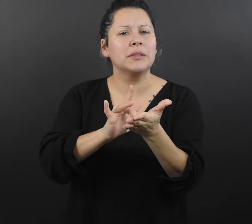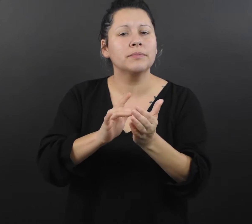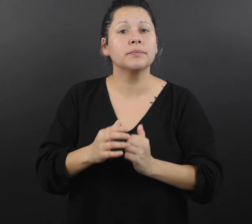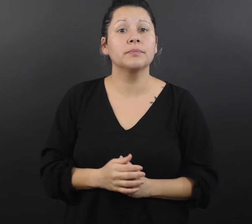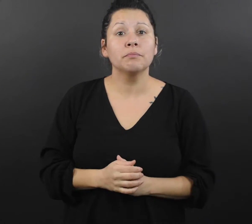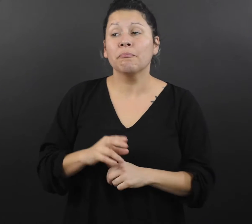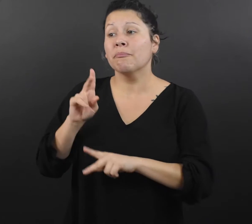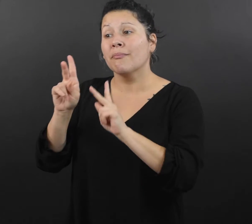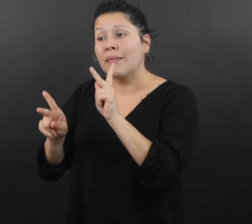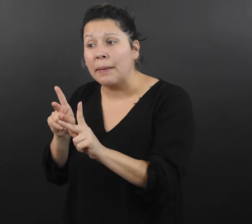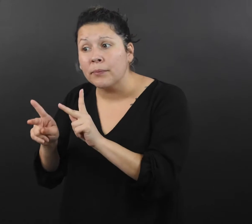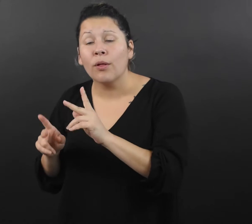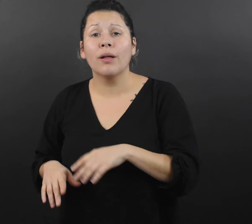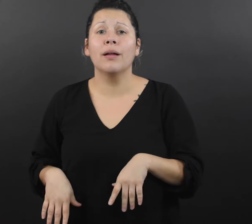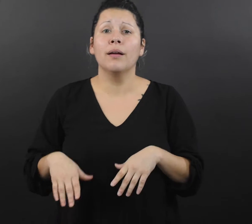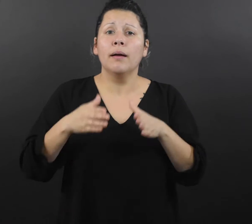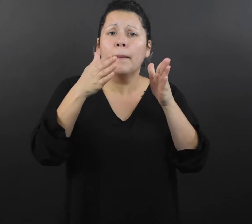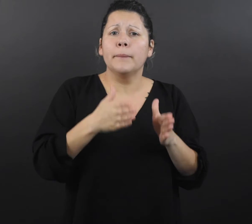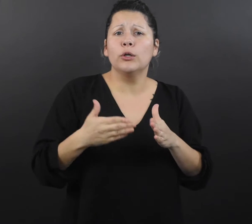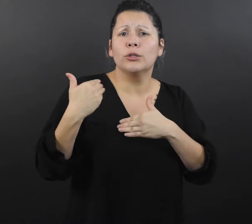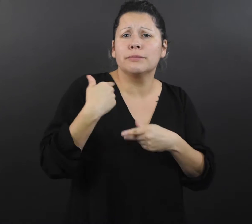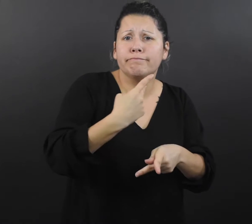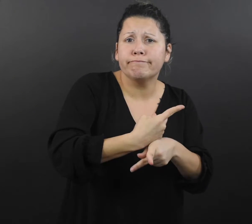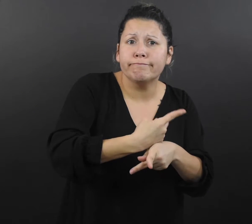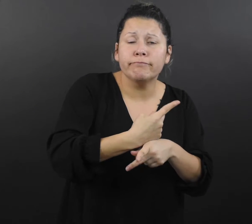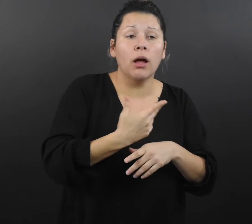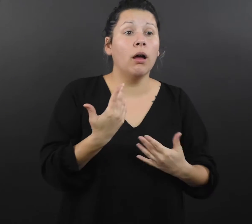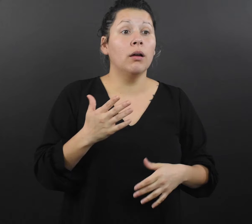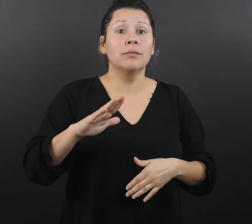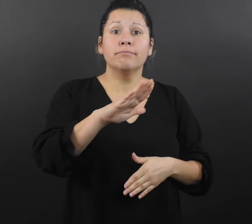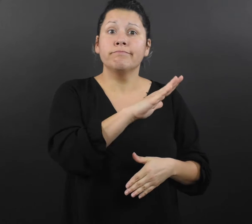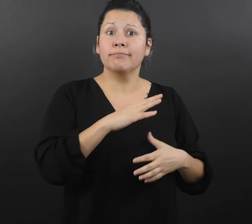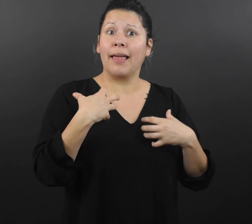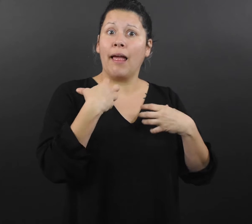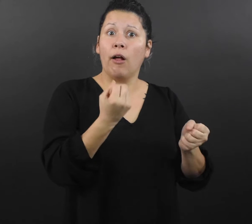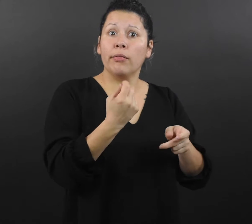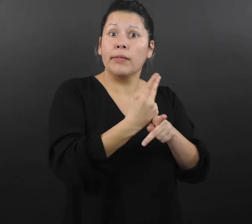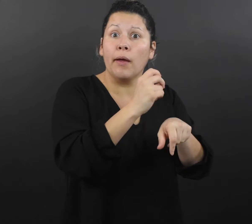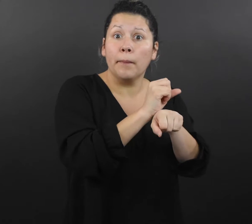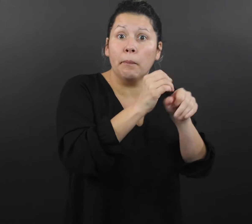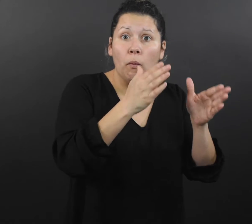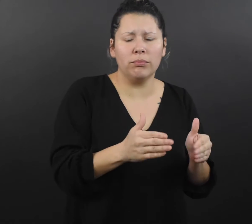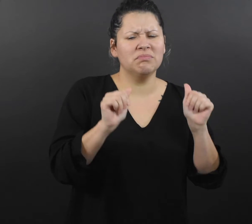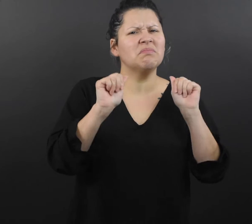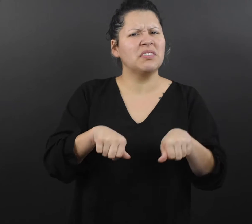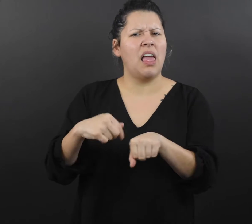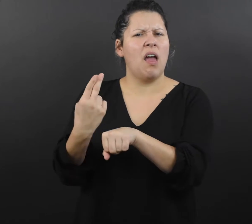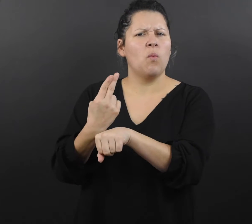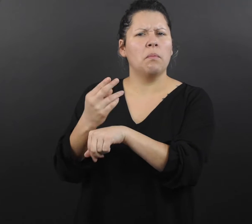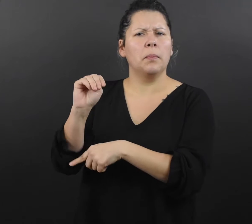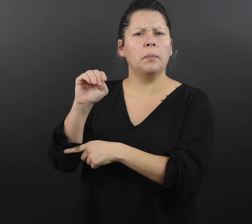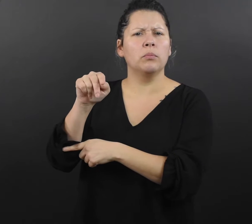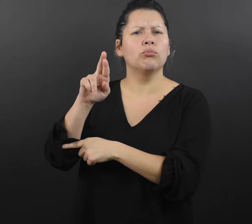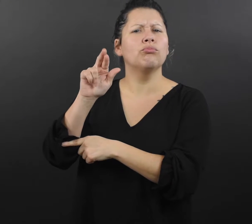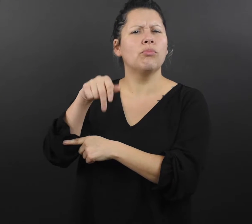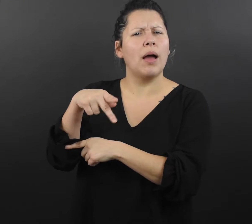People, their caregivers, or their healthcare providers can use MNRAP to find out which